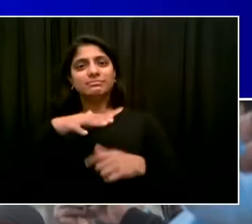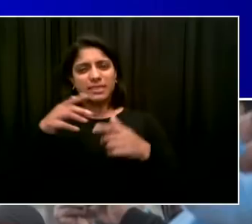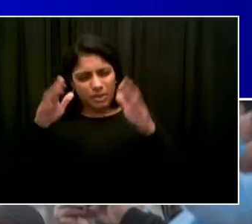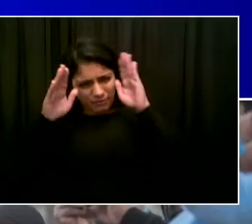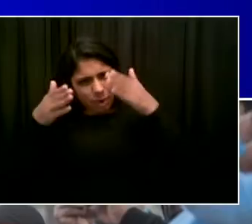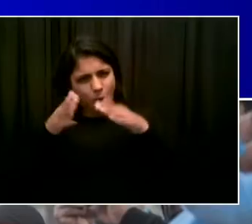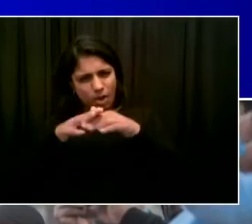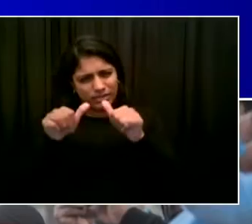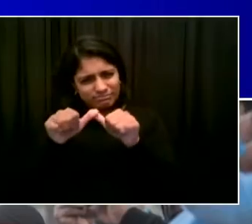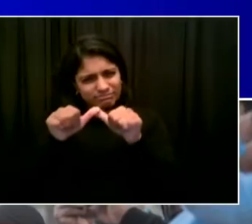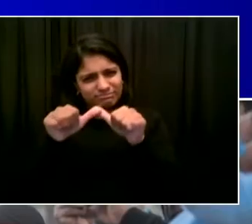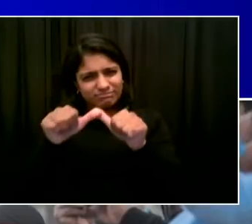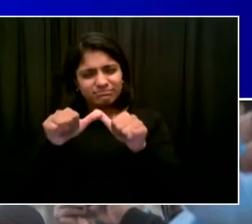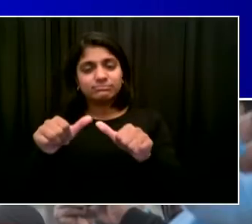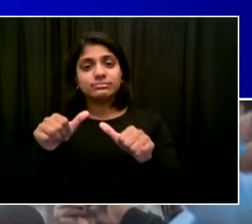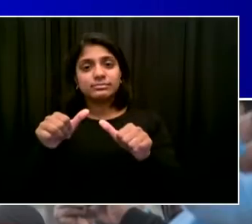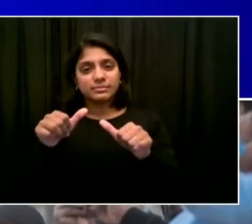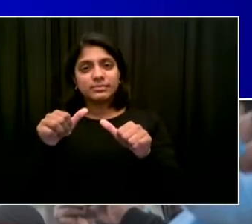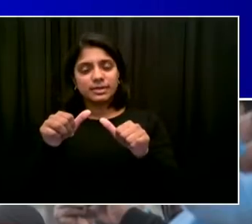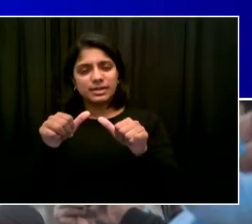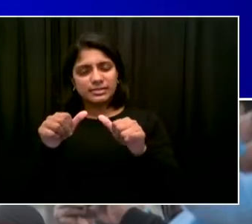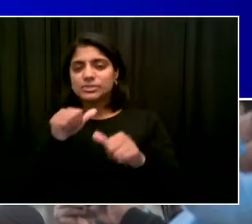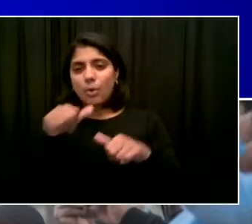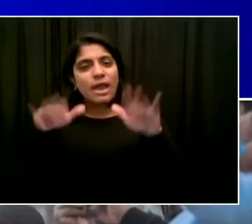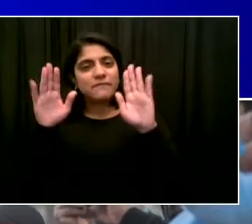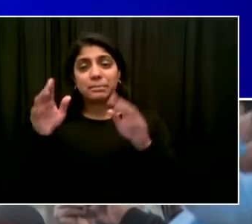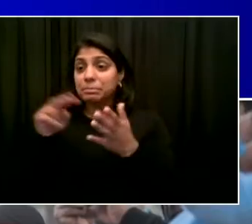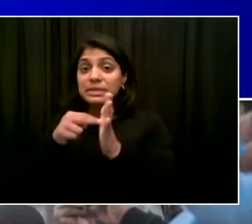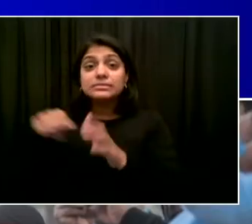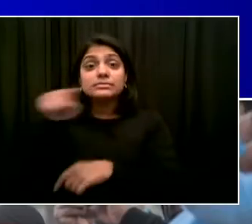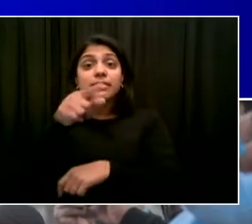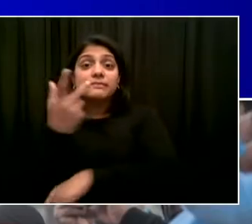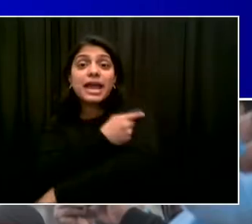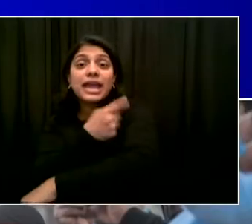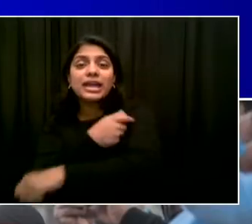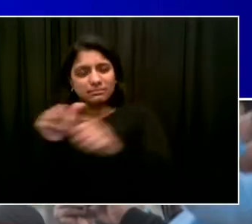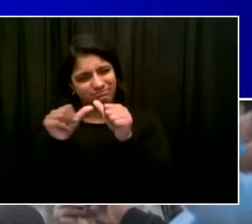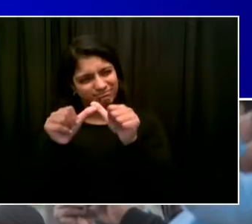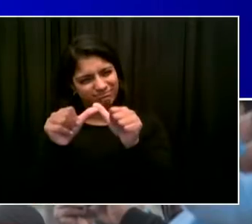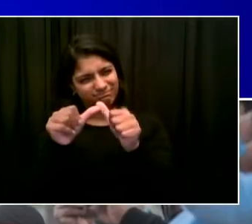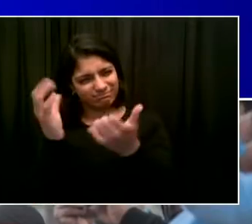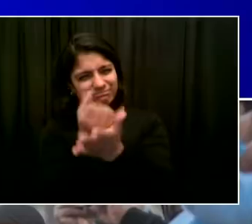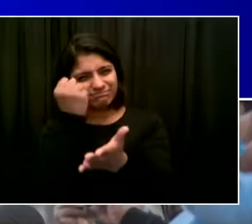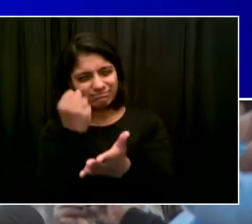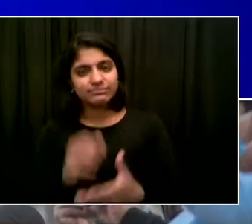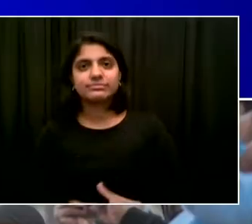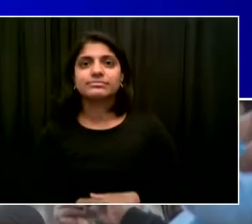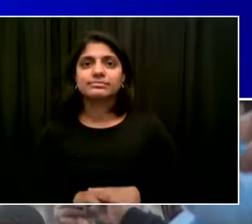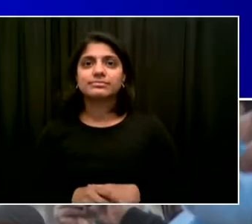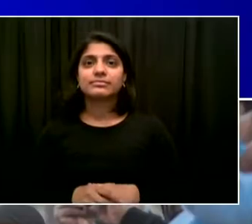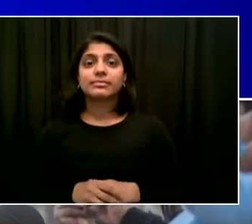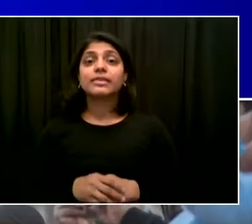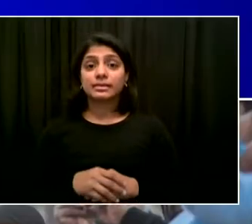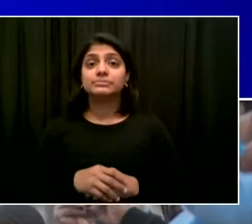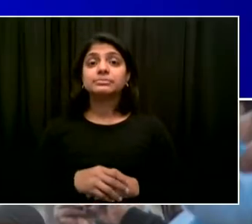ELSE TO CELEBRATE, THE CITY KEEPS LEADING THE WAY WITH THE FIGHT AGAINST COVID- 19, KEEPS LEADING THE WAY FOR THE WHOLE NATION WHEN IT COMES TO VACCINATIONS. WE ANNOUNCE ON